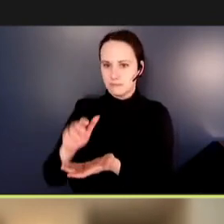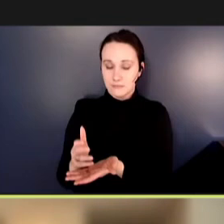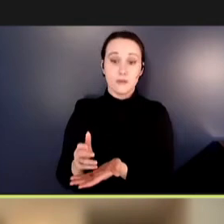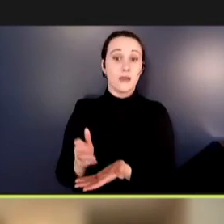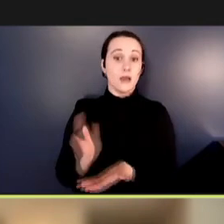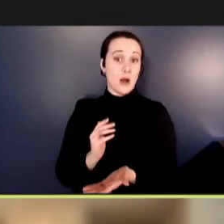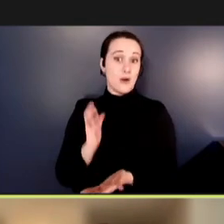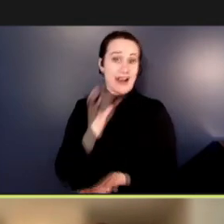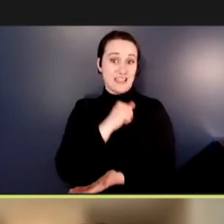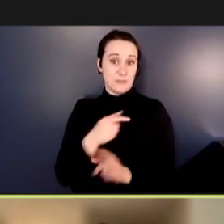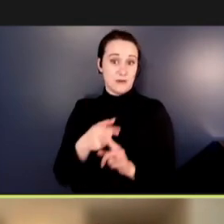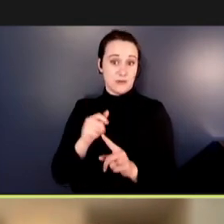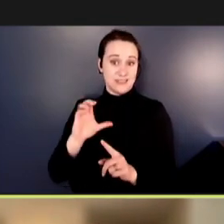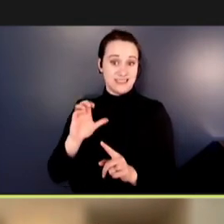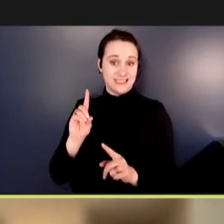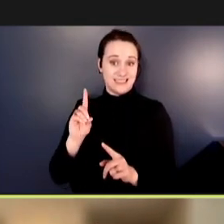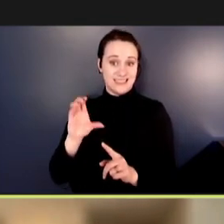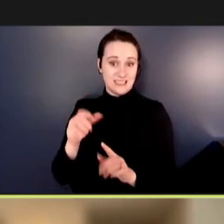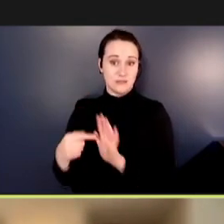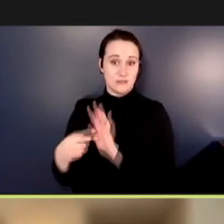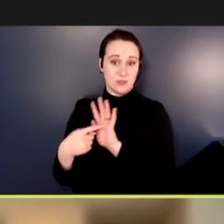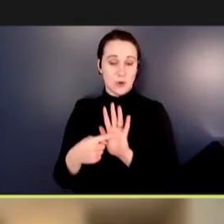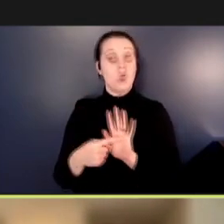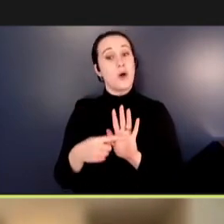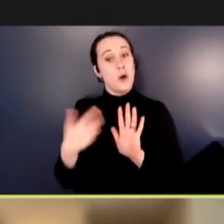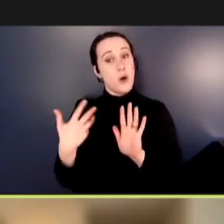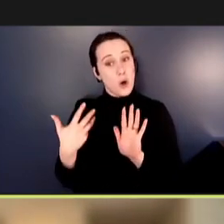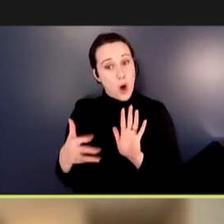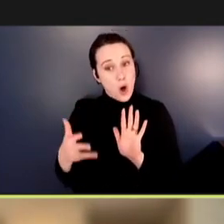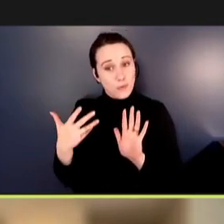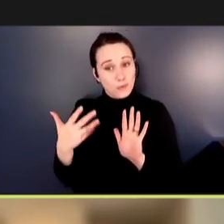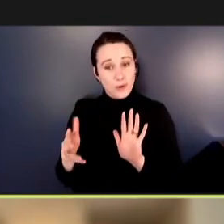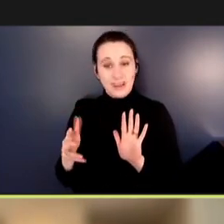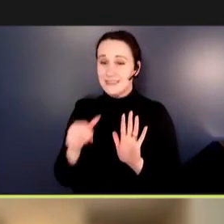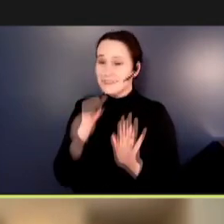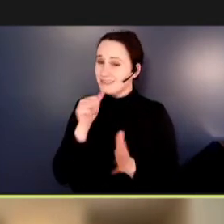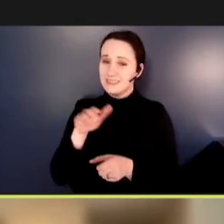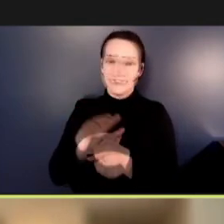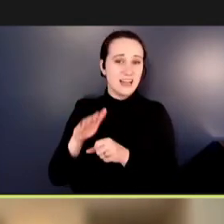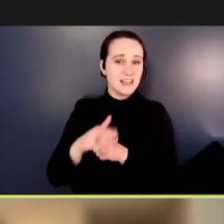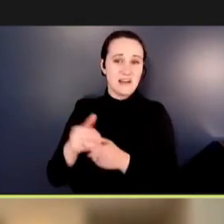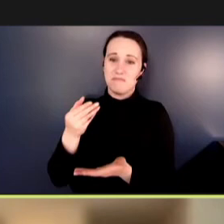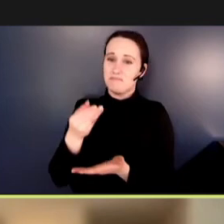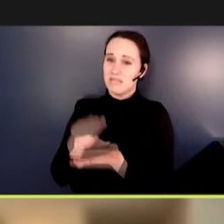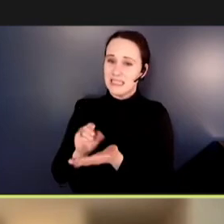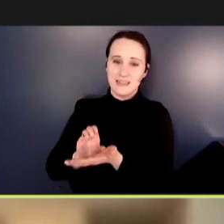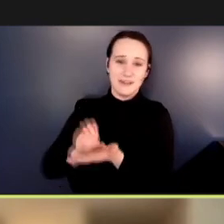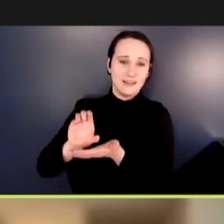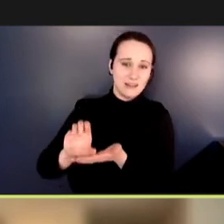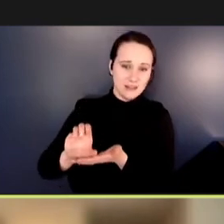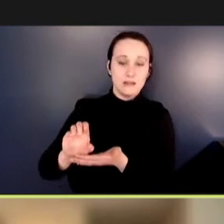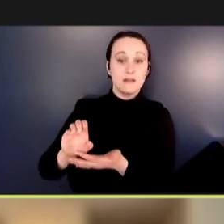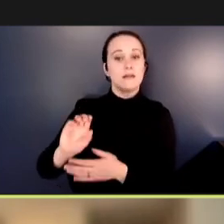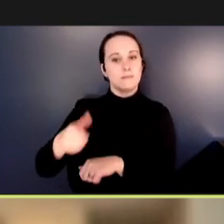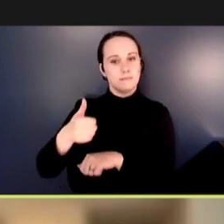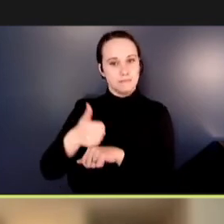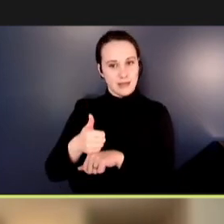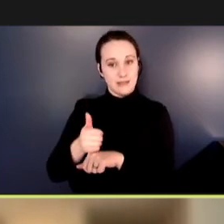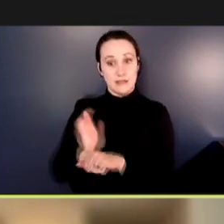CDC show that it's already severely underfunded based on the many uses that it already has. But